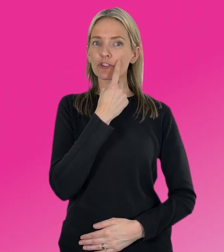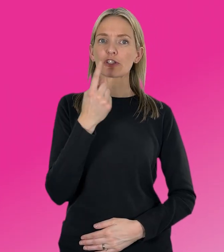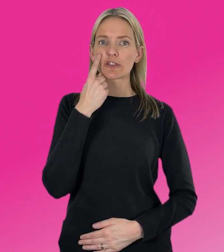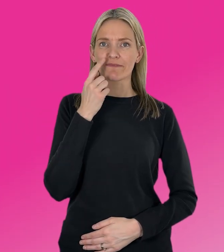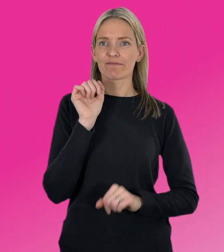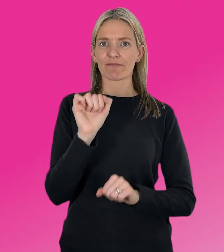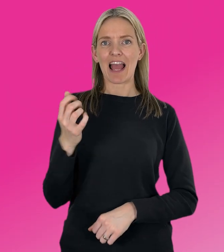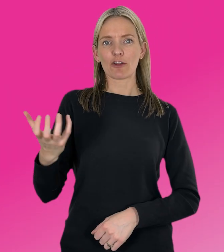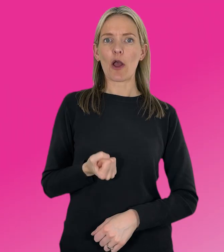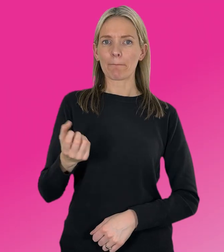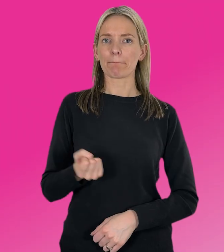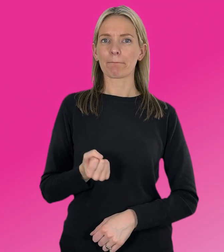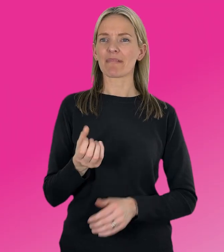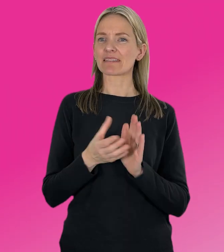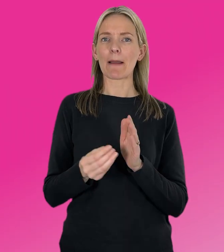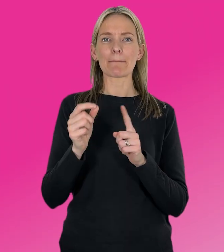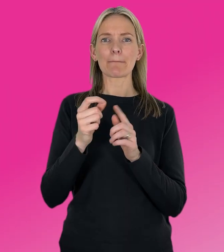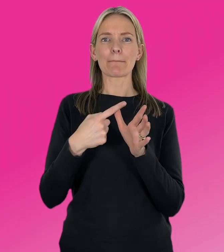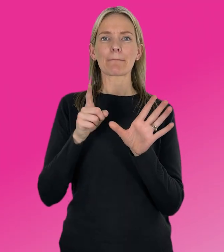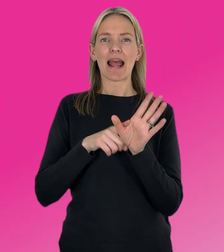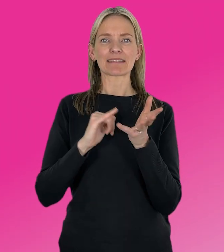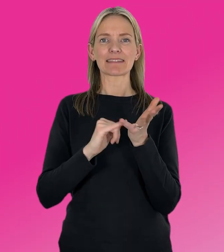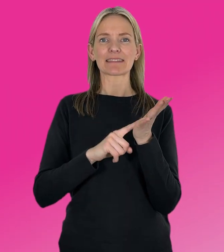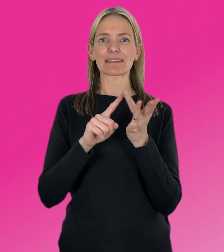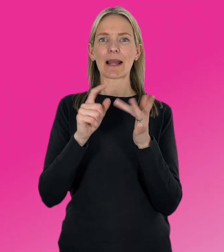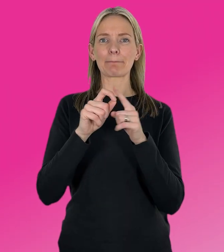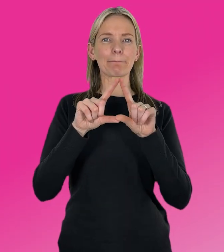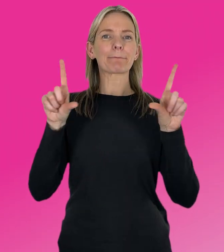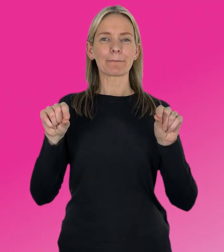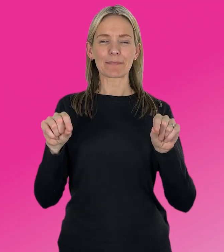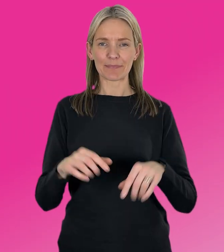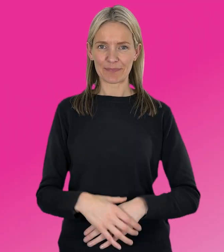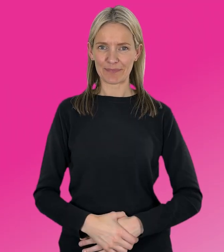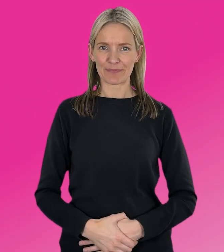• Proof of your income such as payslips.